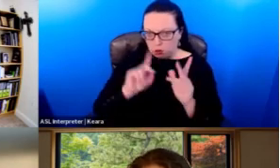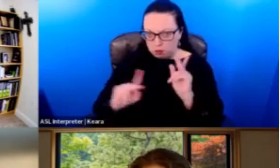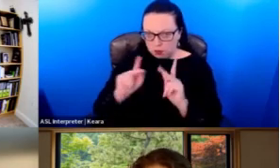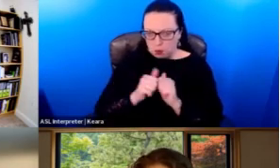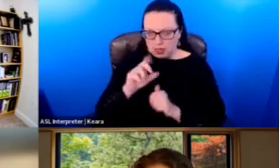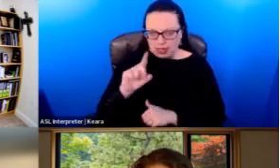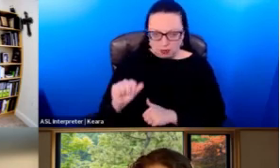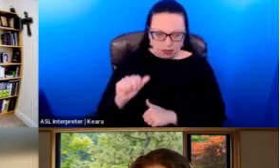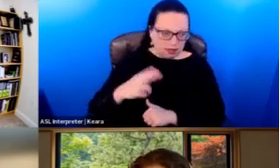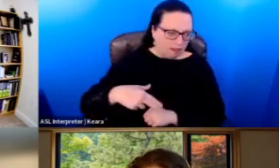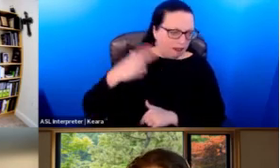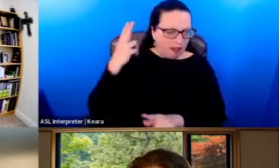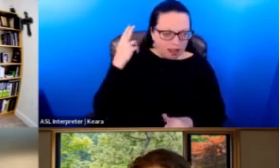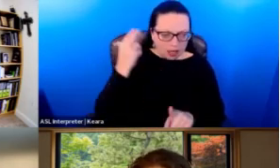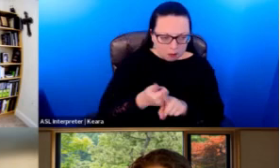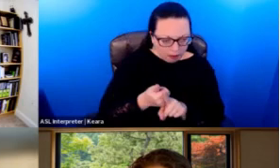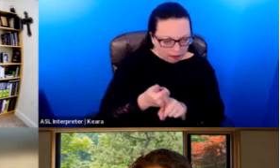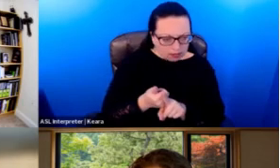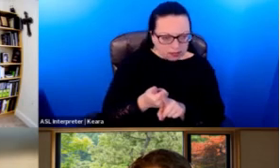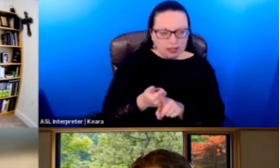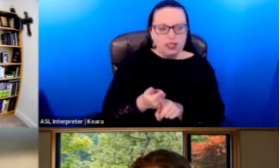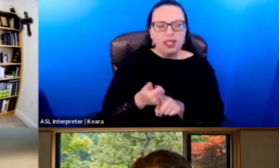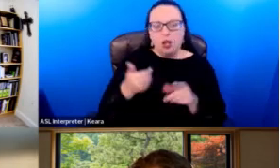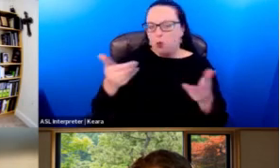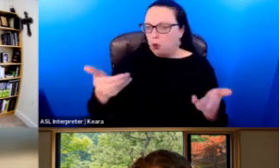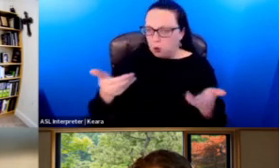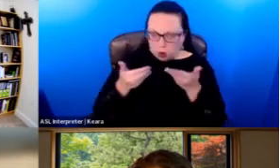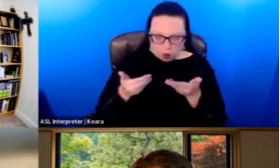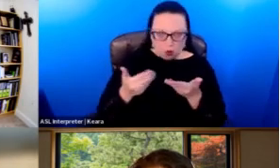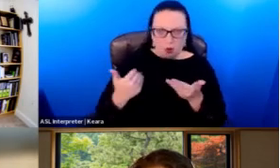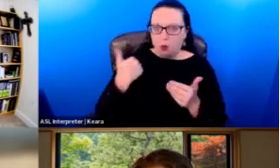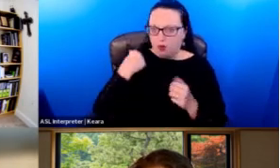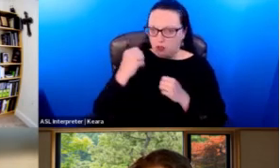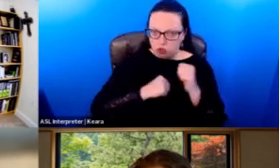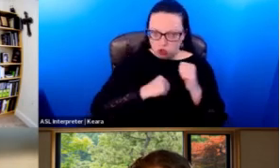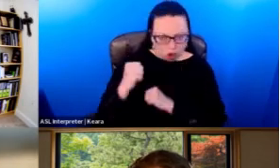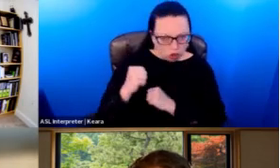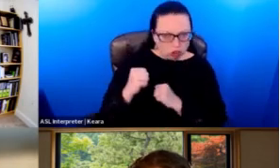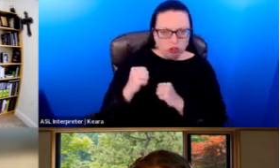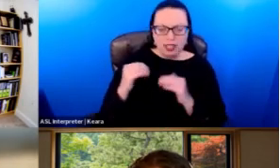And we definitely welcome and have a structure of part of that peer to peer. So we have folks